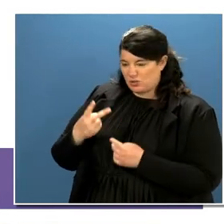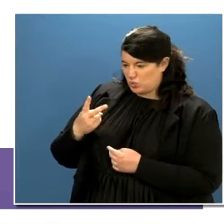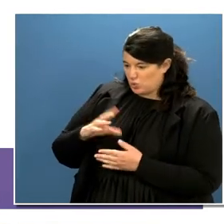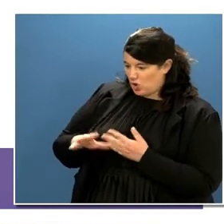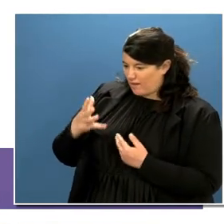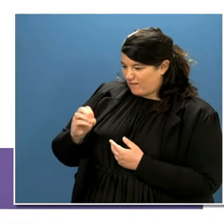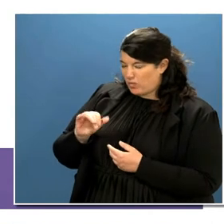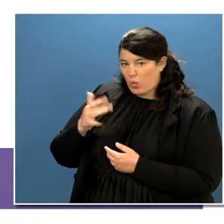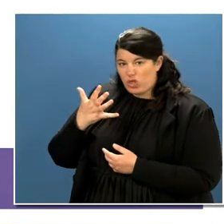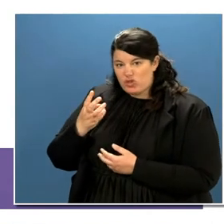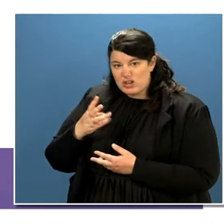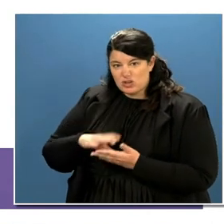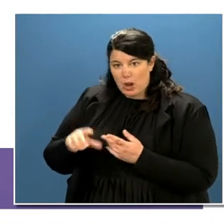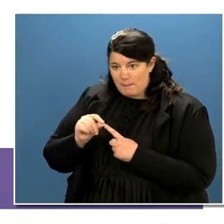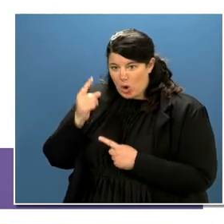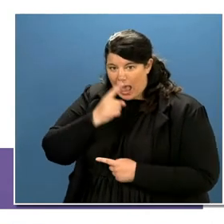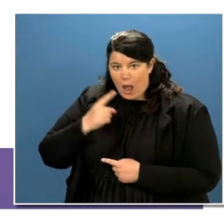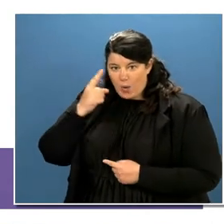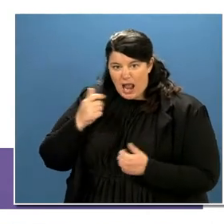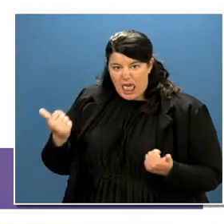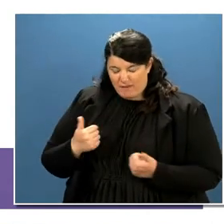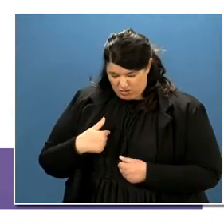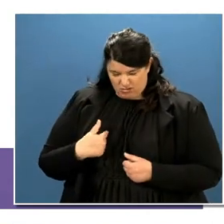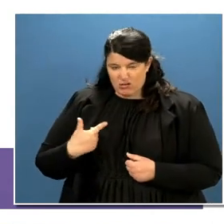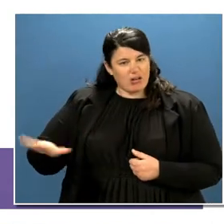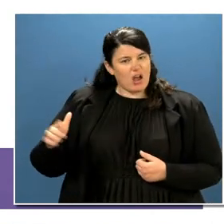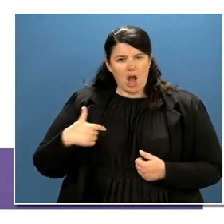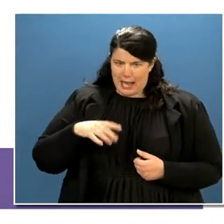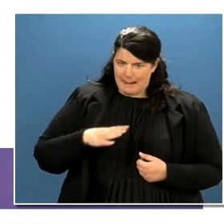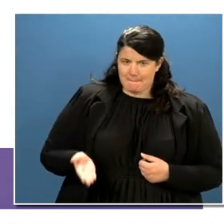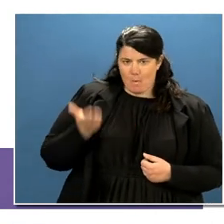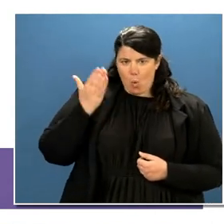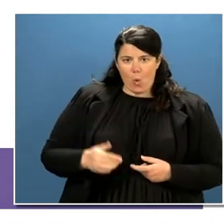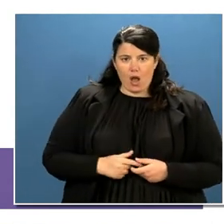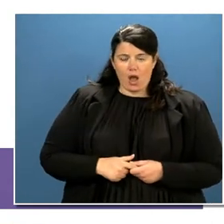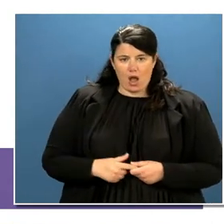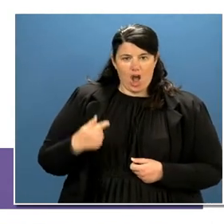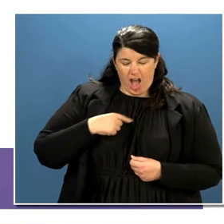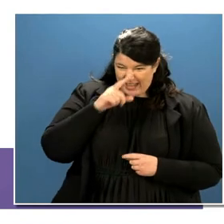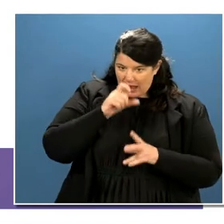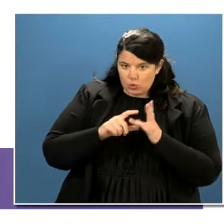hour is enough, and I thought "Well, that's not good enough, I need more". I basically can do more than that.